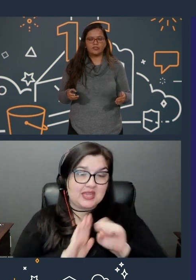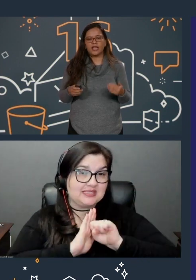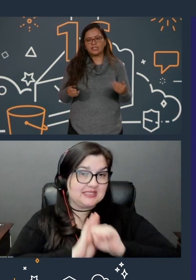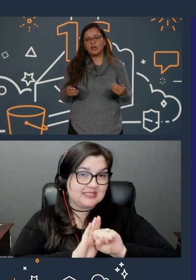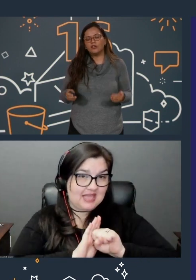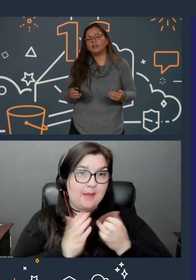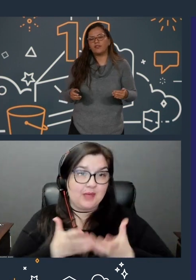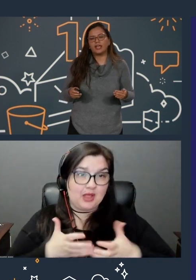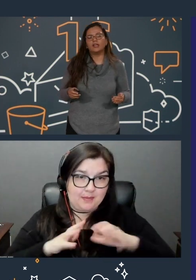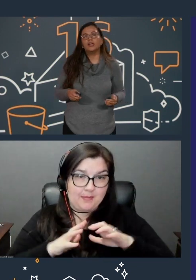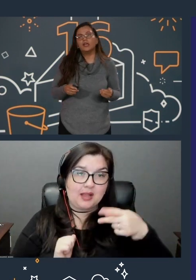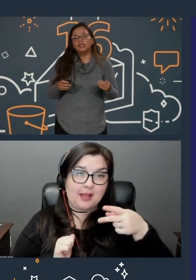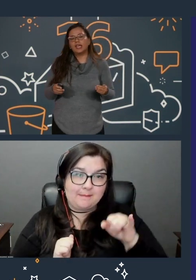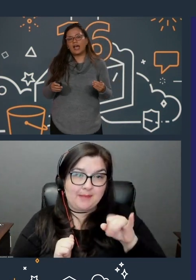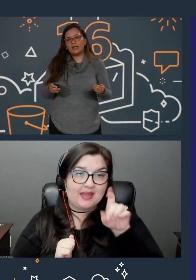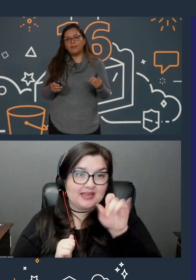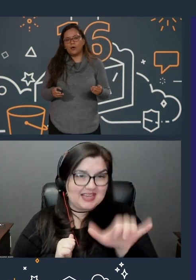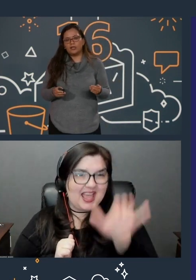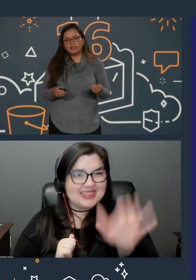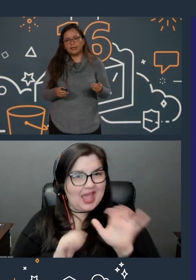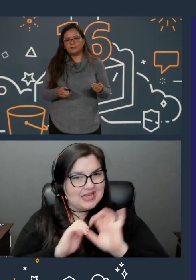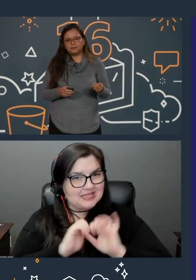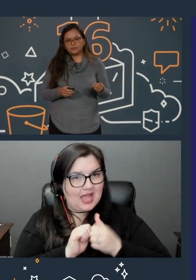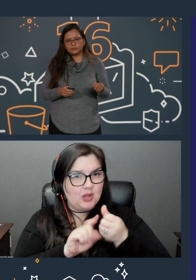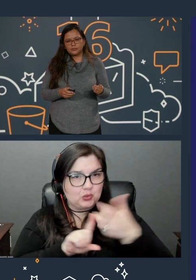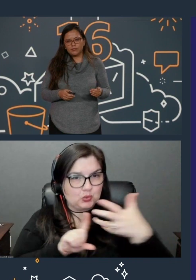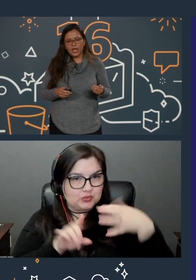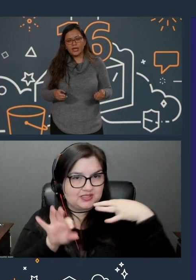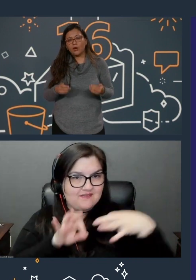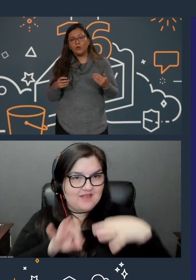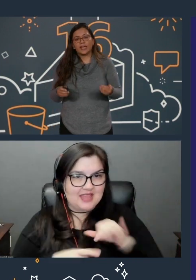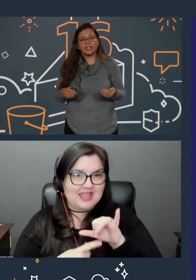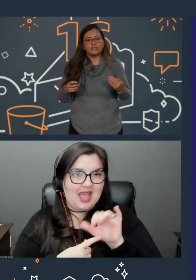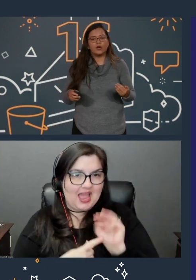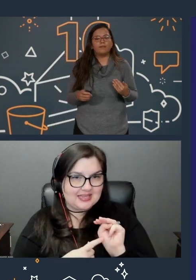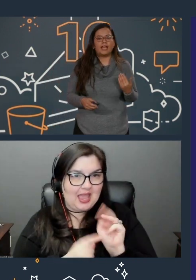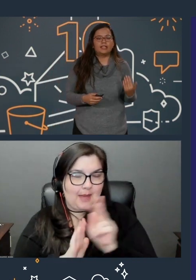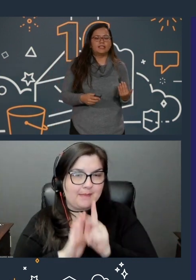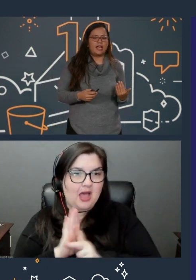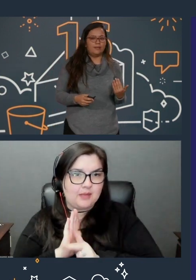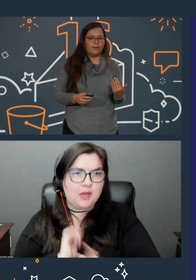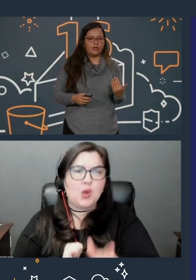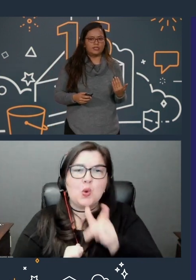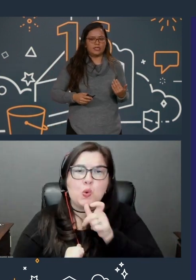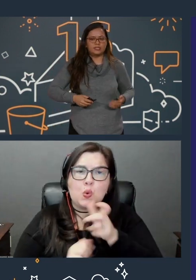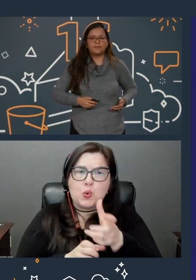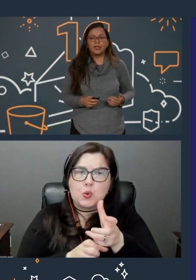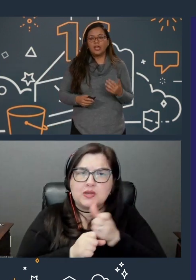so that's how you define the IAM policy. Now who gets to apply these IAM policies?